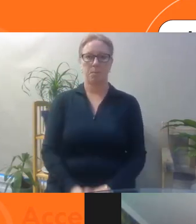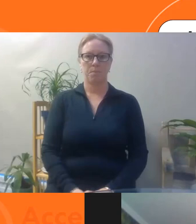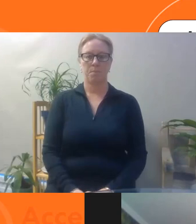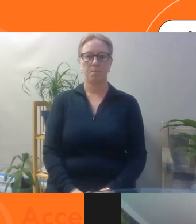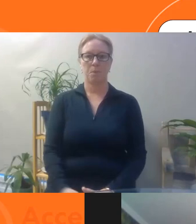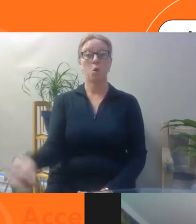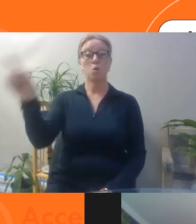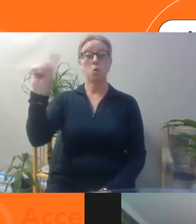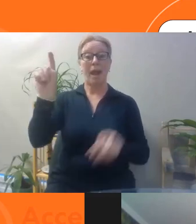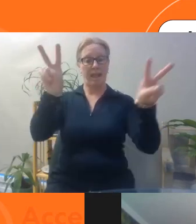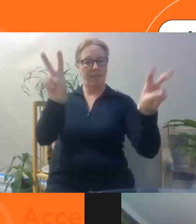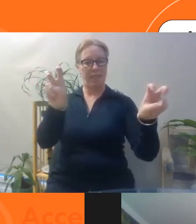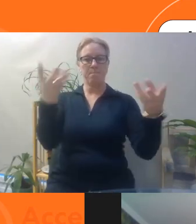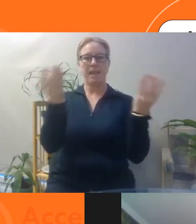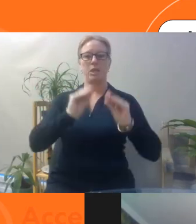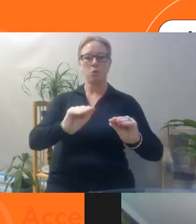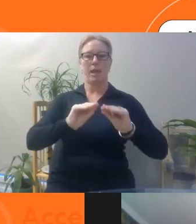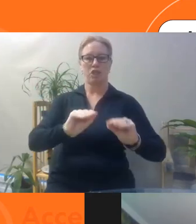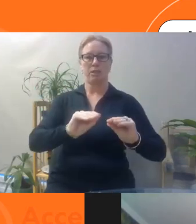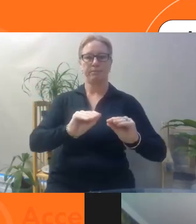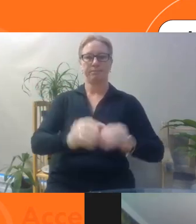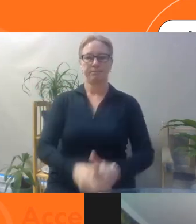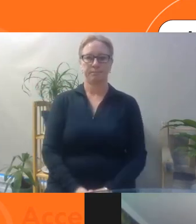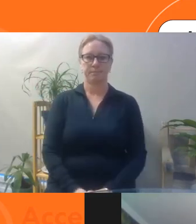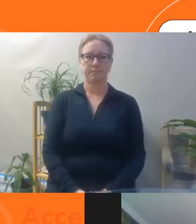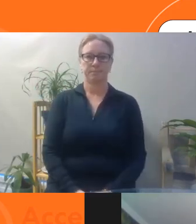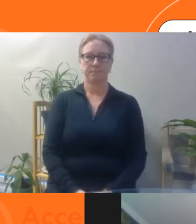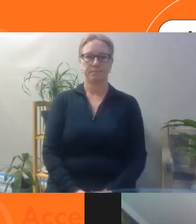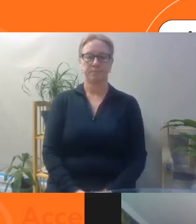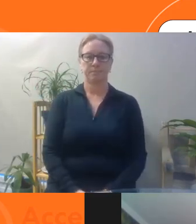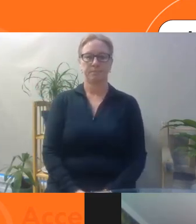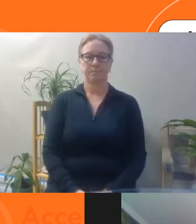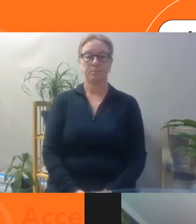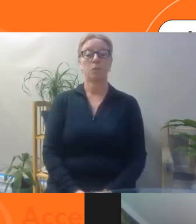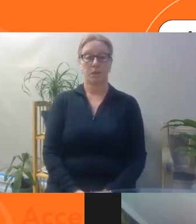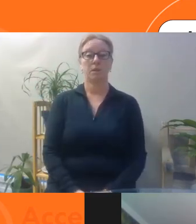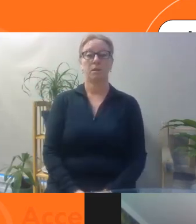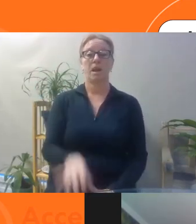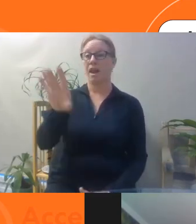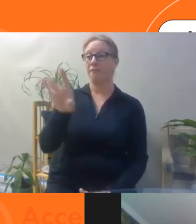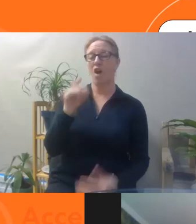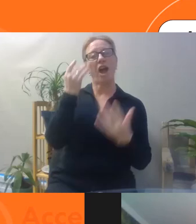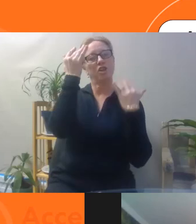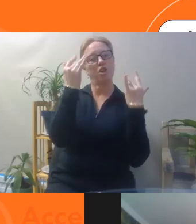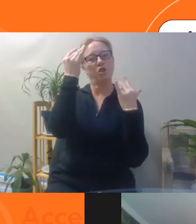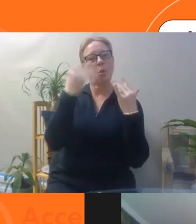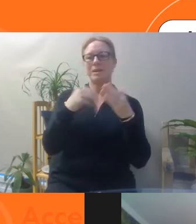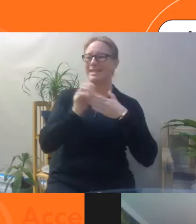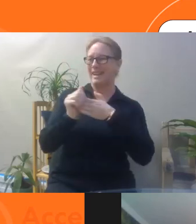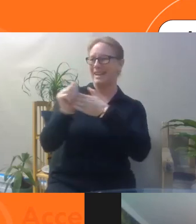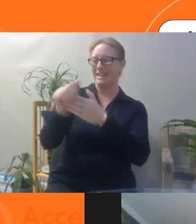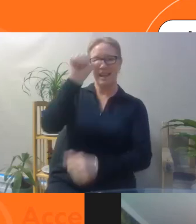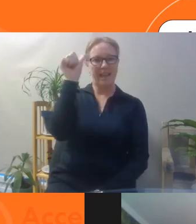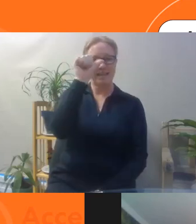theme is education. We invite thought leaders, academia, experts and